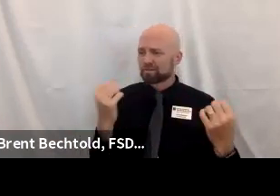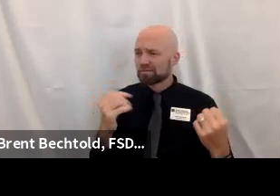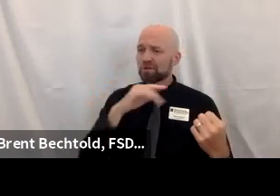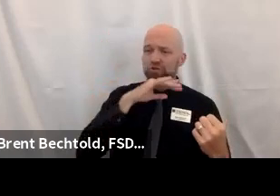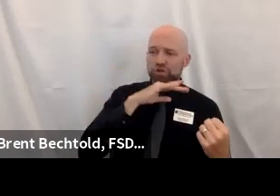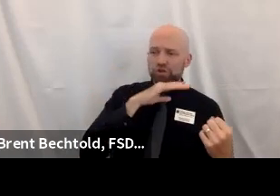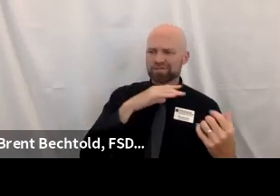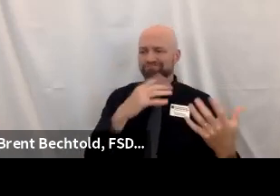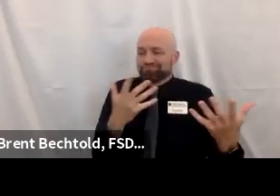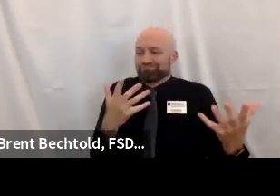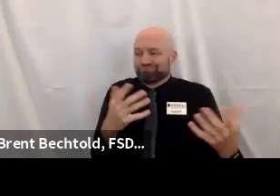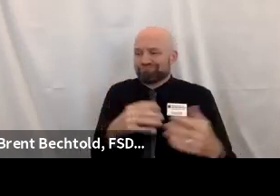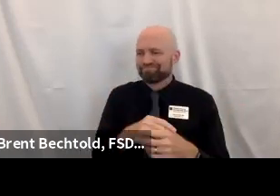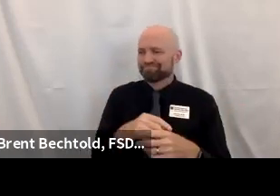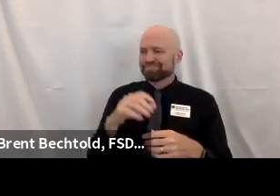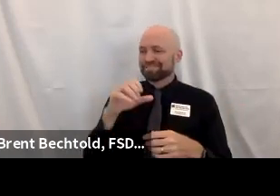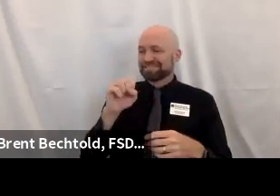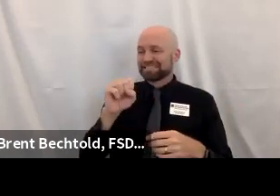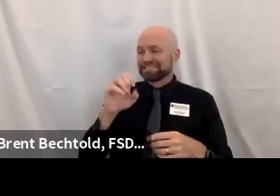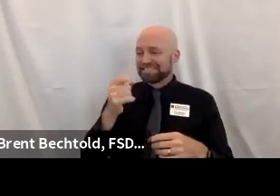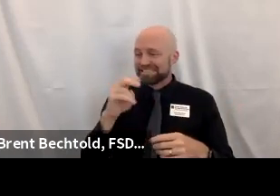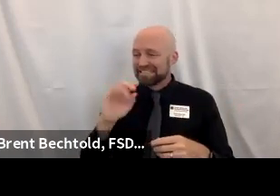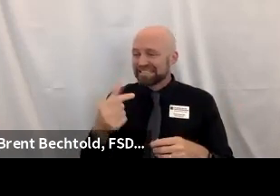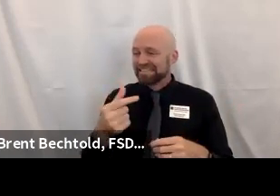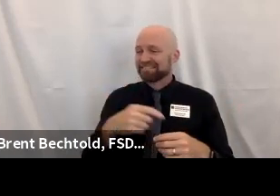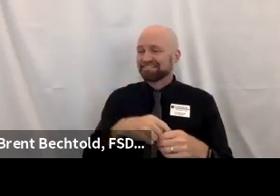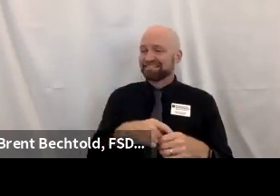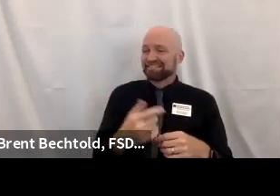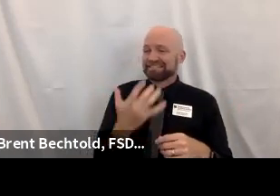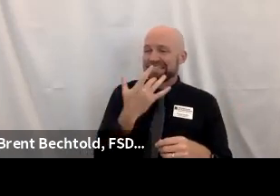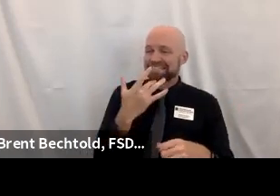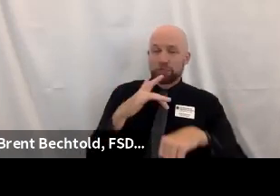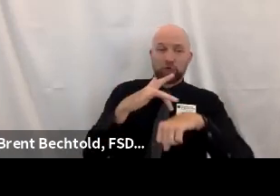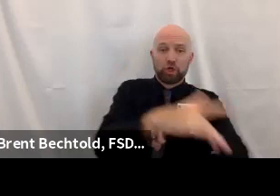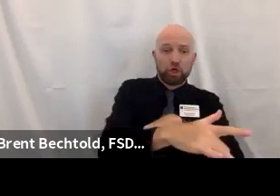Dirt and then he signed dirty, he kind of shrugged.